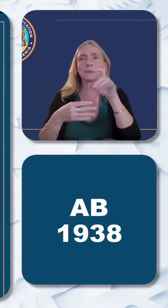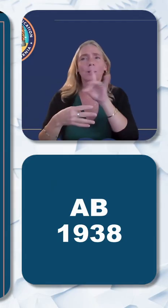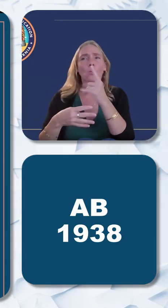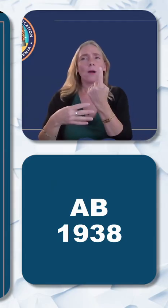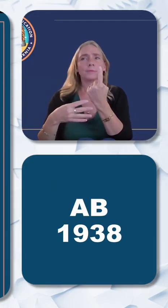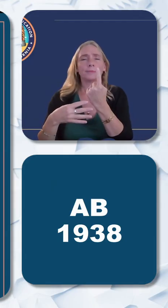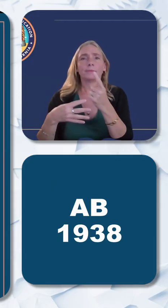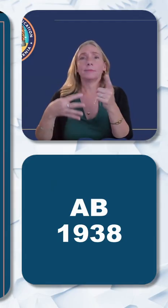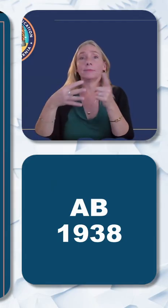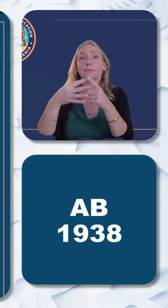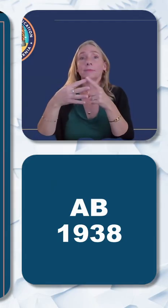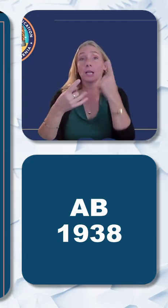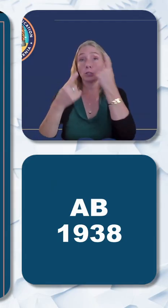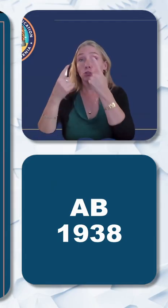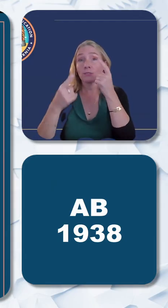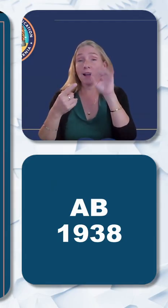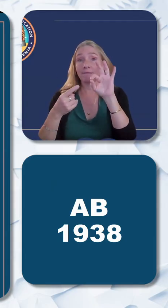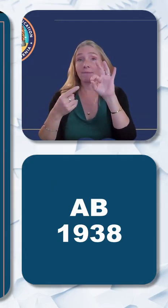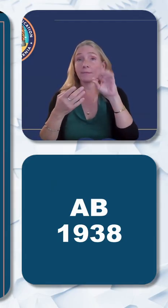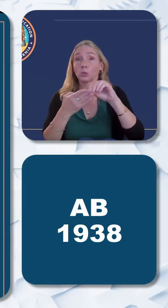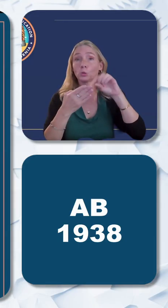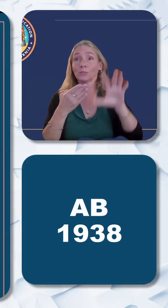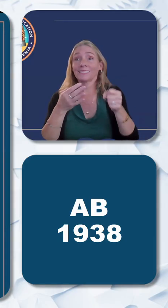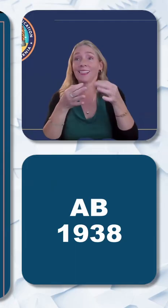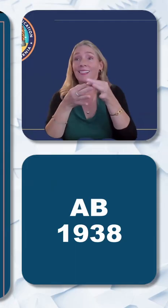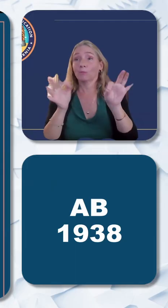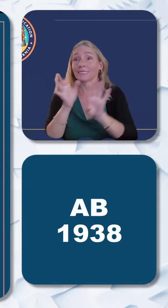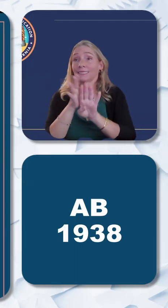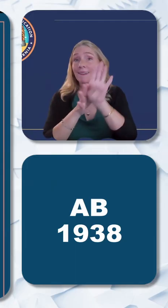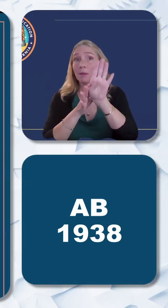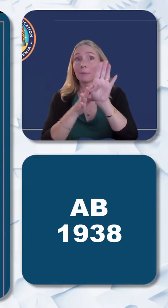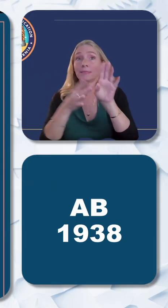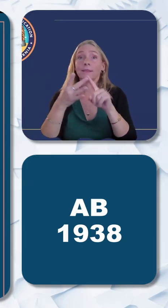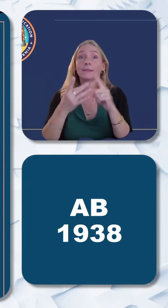which of the following must be included in the IEP process?